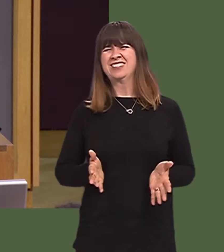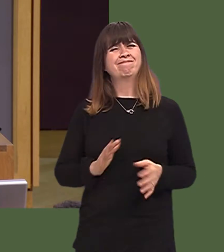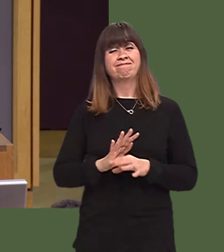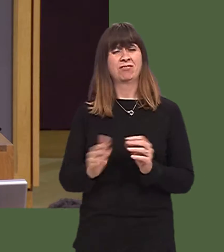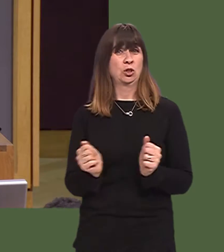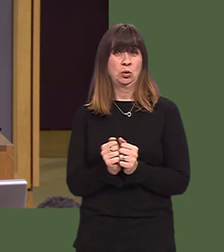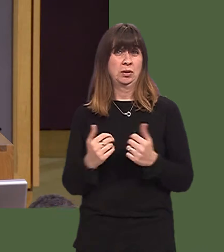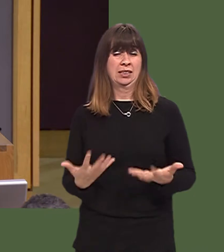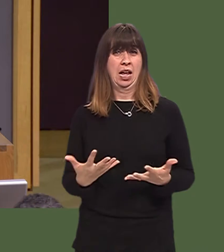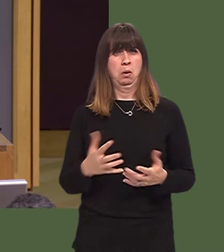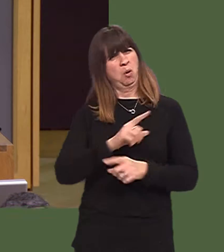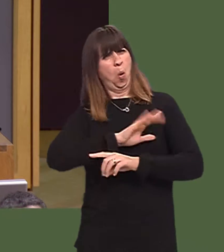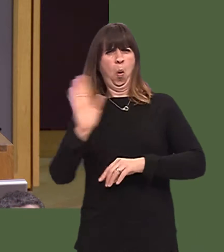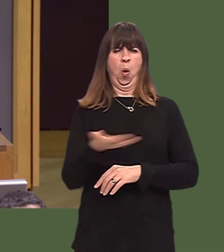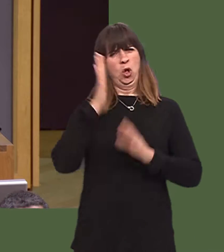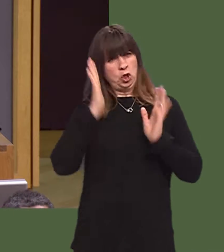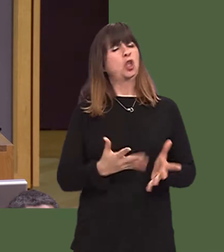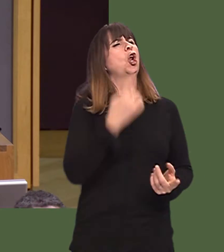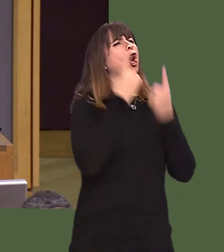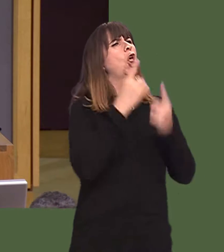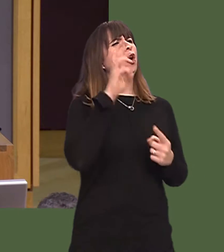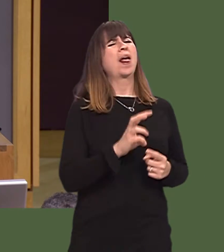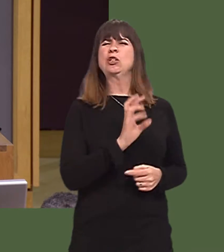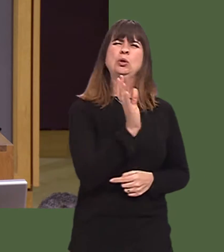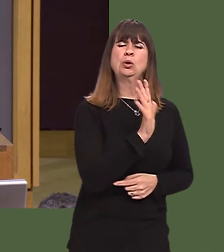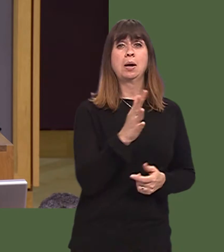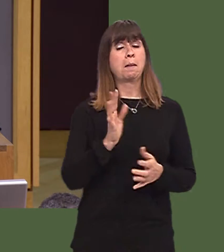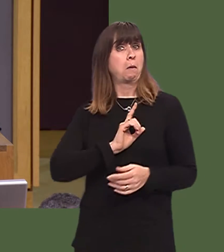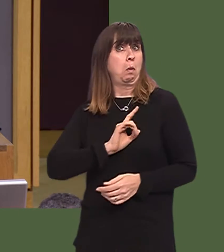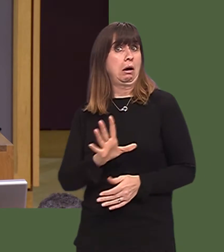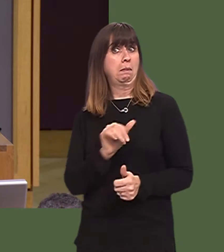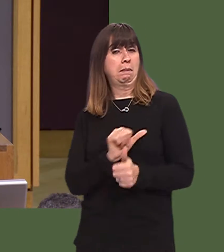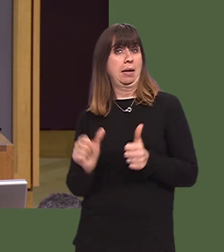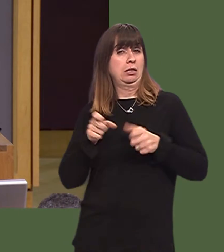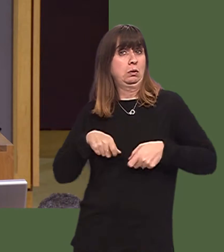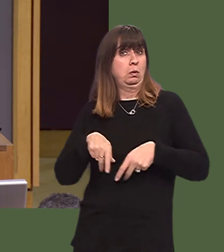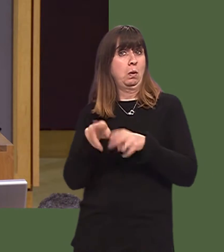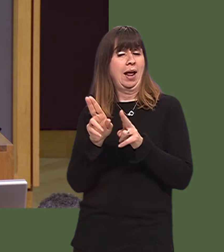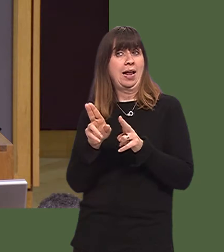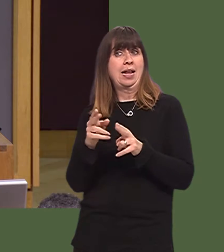than dictating that everyone should learn Welsh, can we maybe instead make it easier